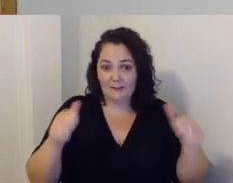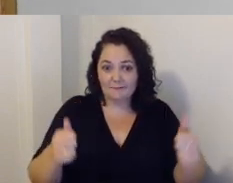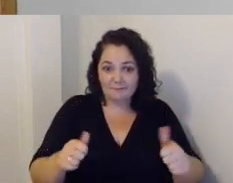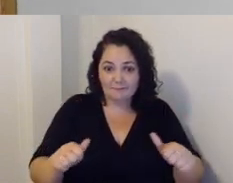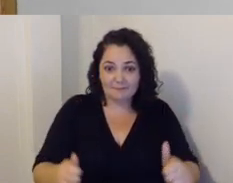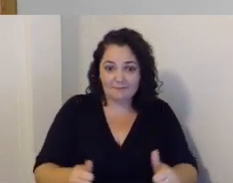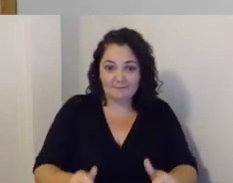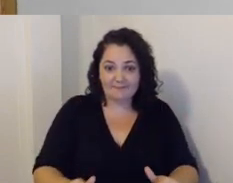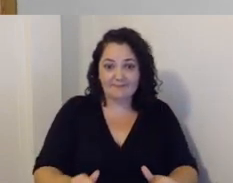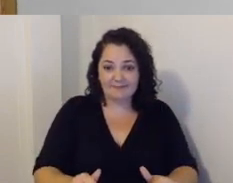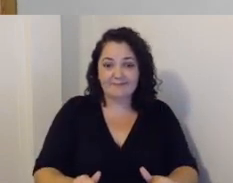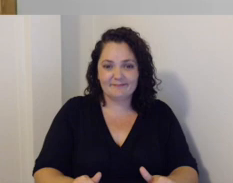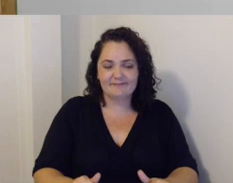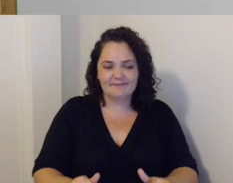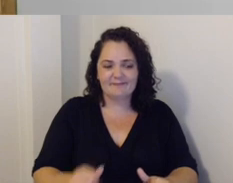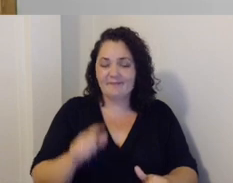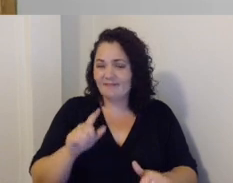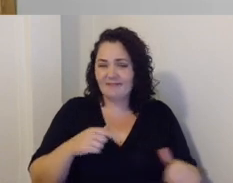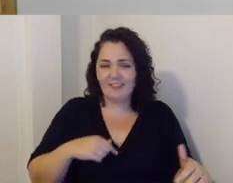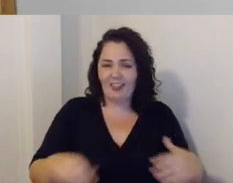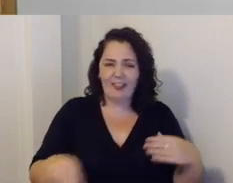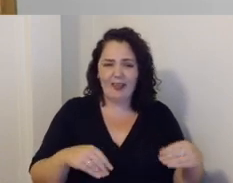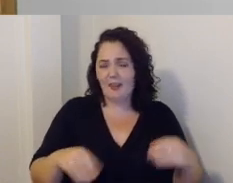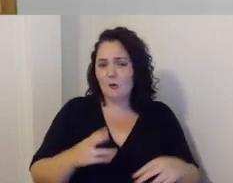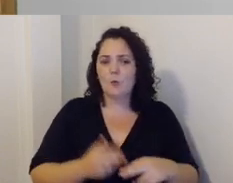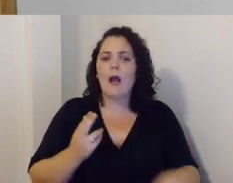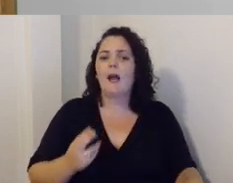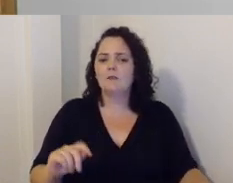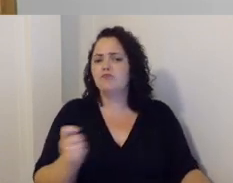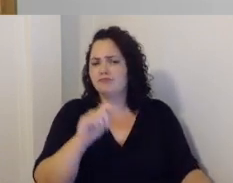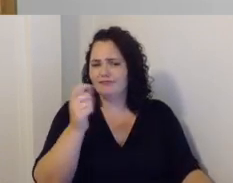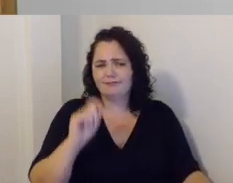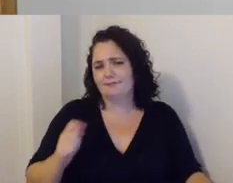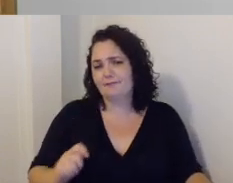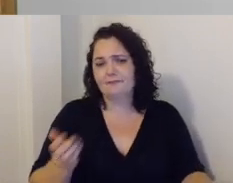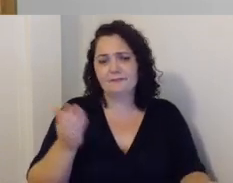coming down her arm and you can see I'm being quite loose and quite quick like that we're